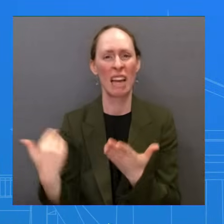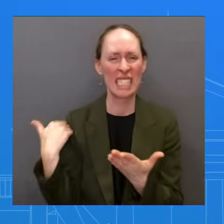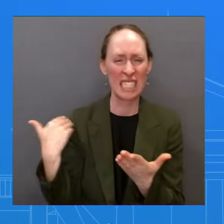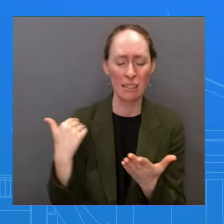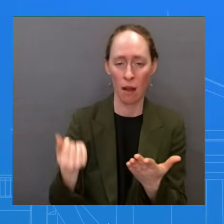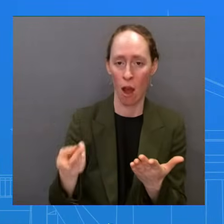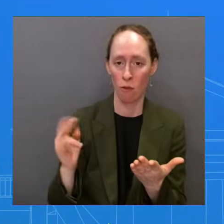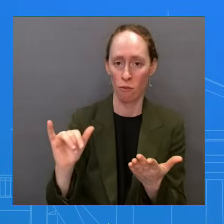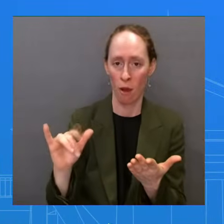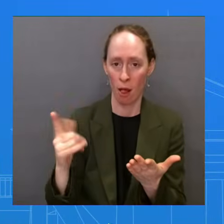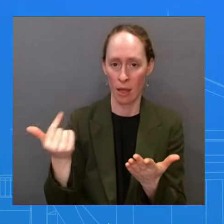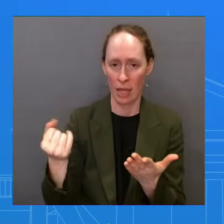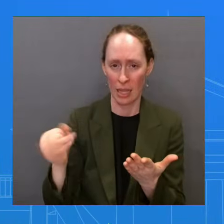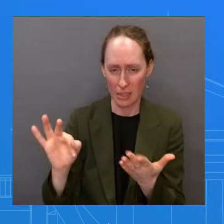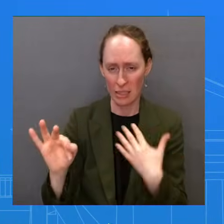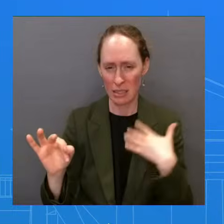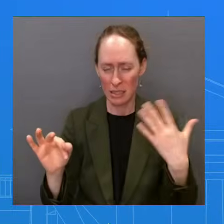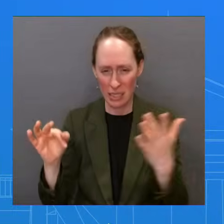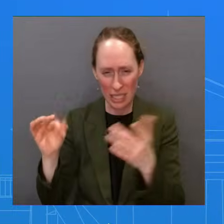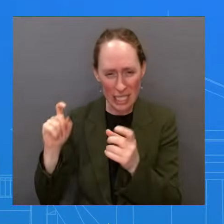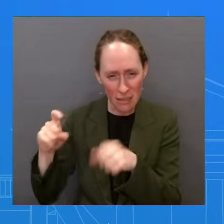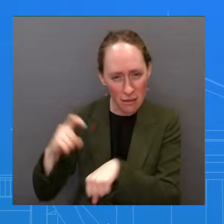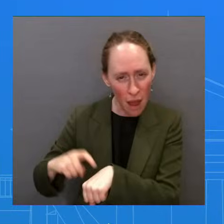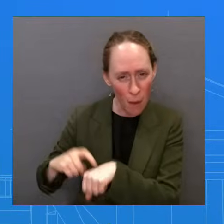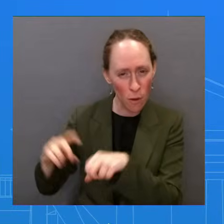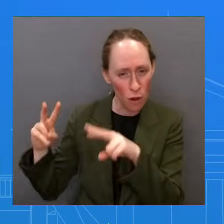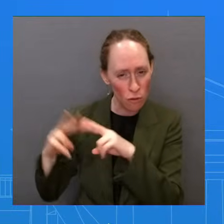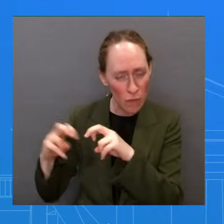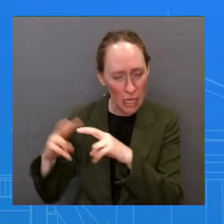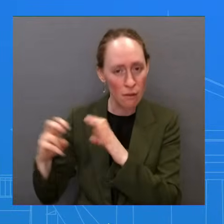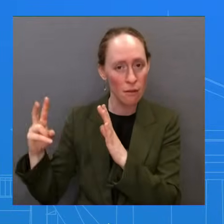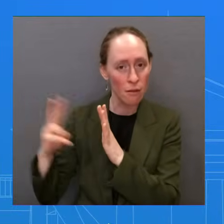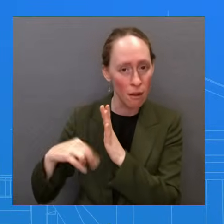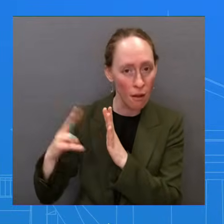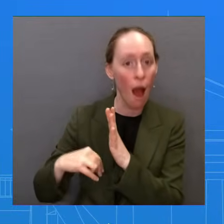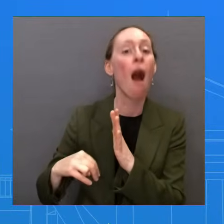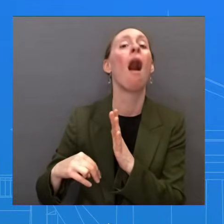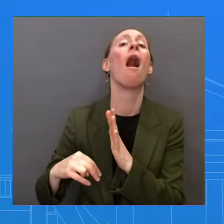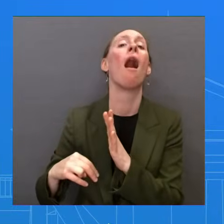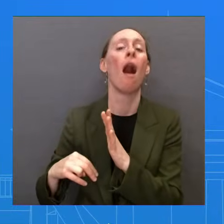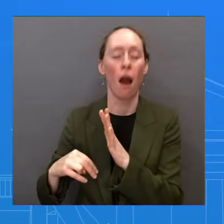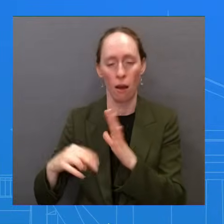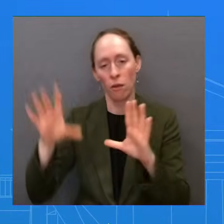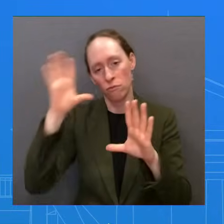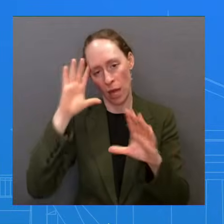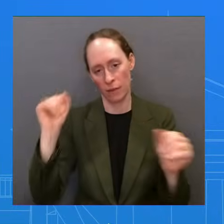the President decided that he would call them and invite them to the White House to have a very critical conversation